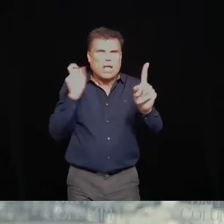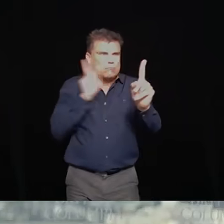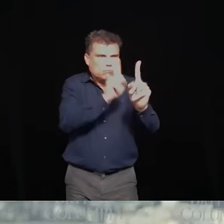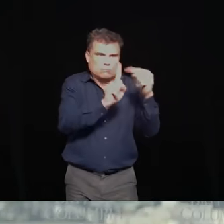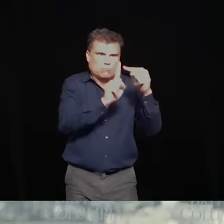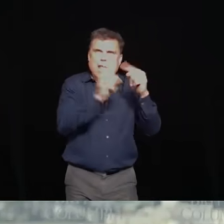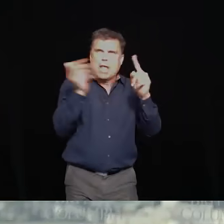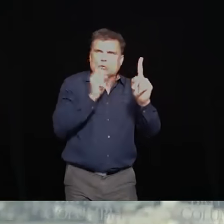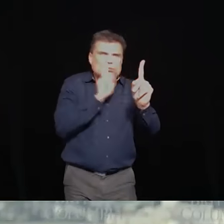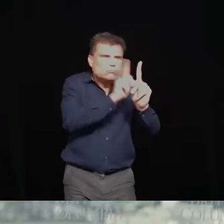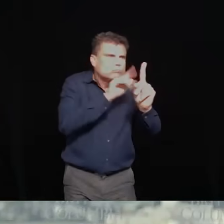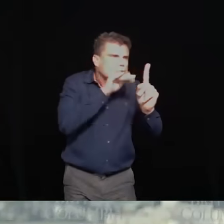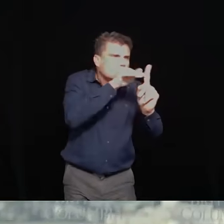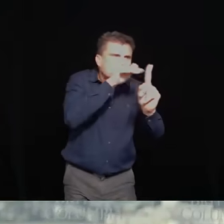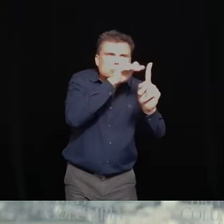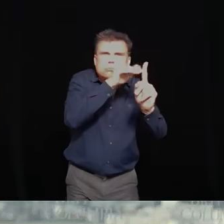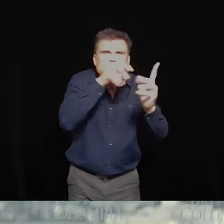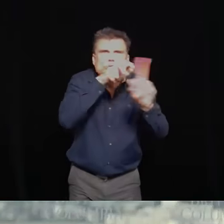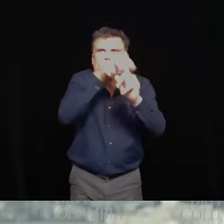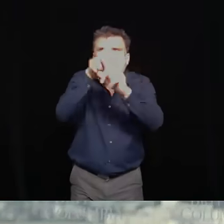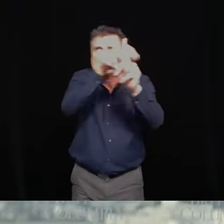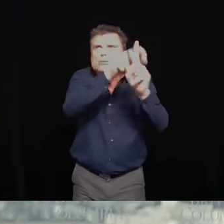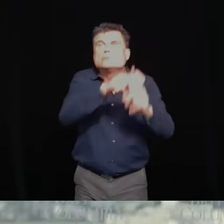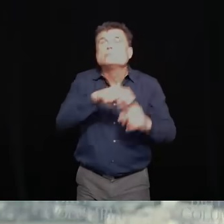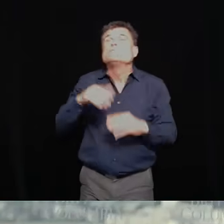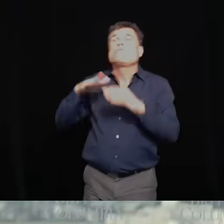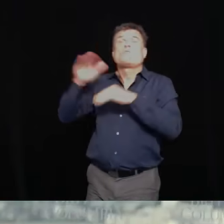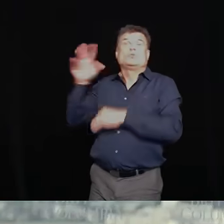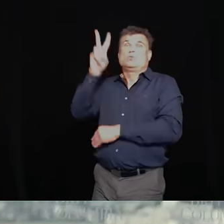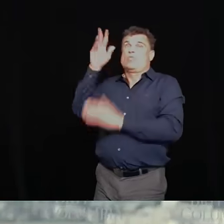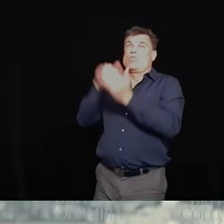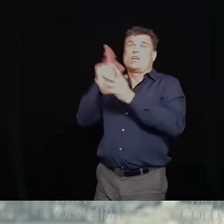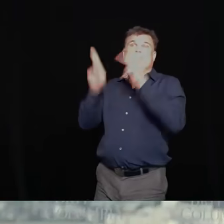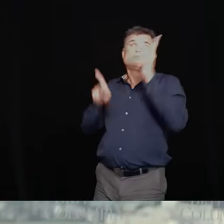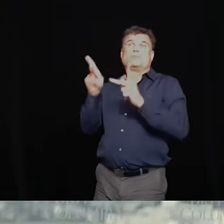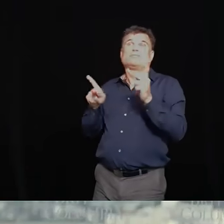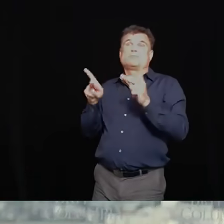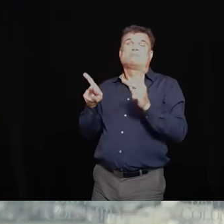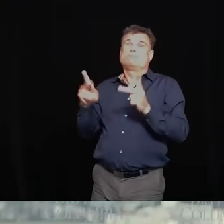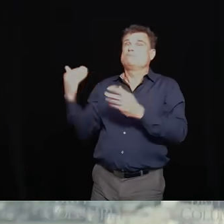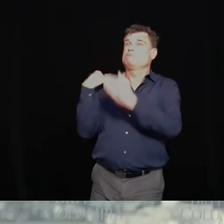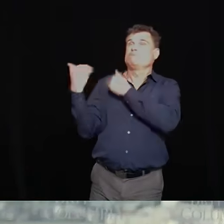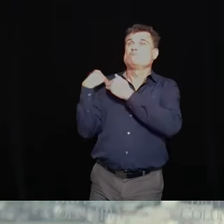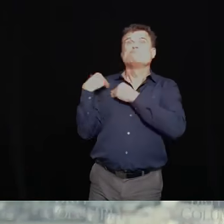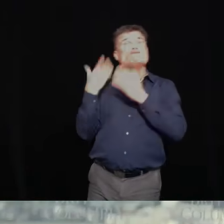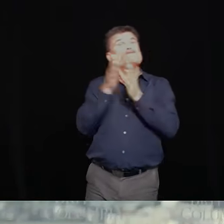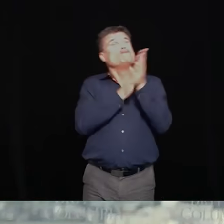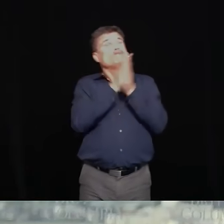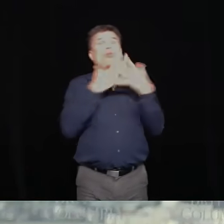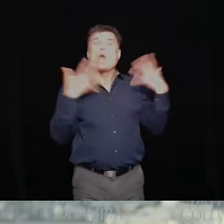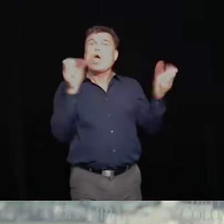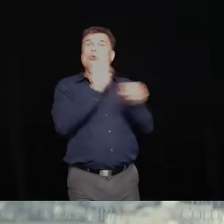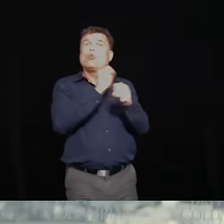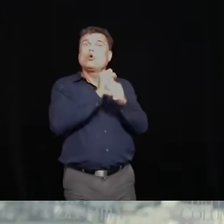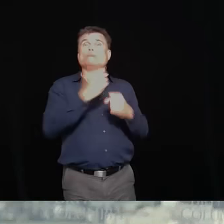precautions that we know work. And because of the work of public health and